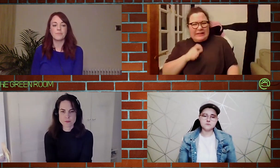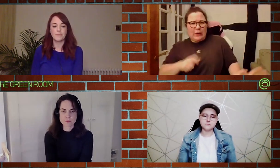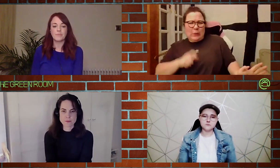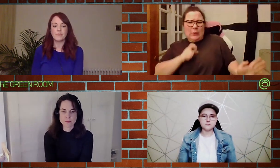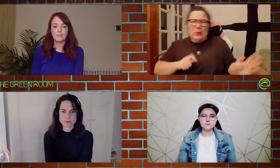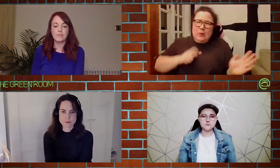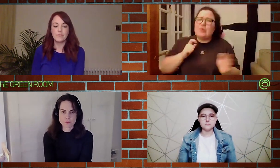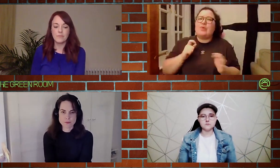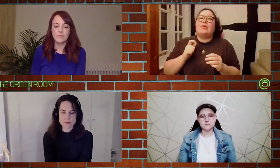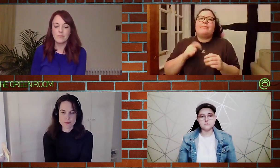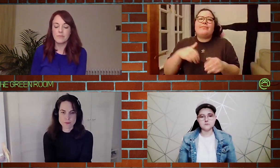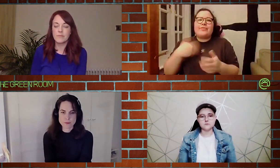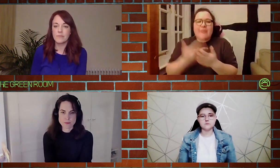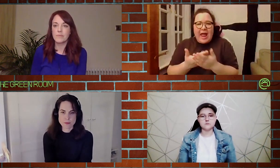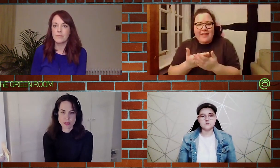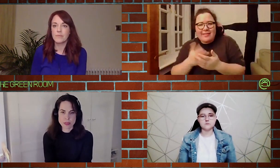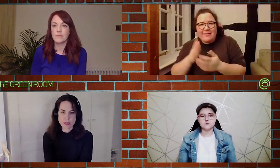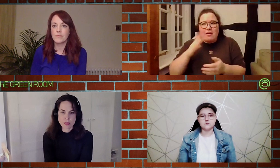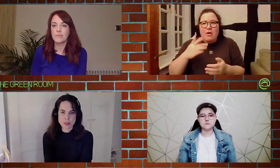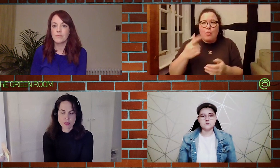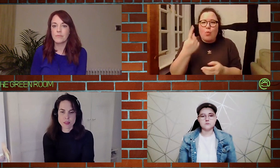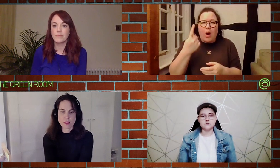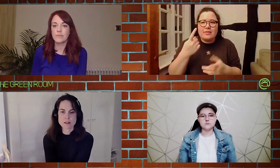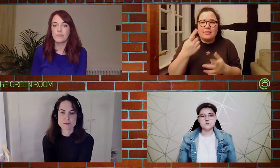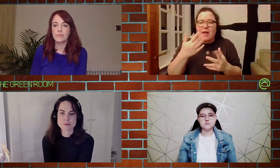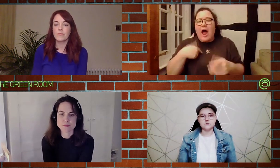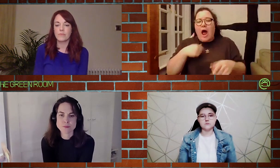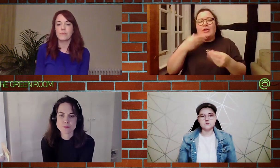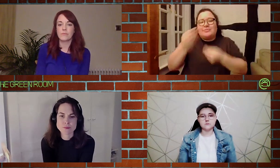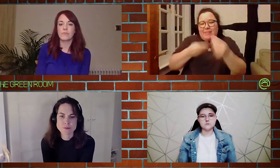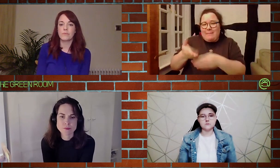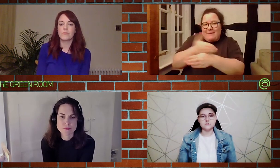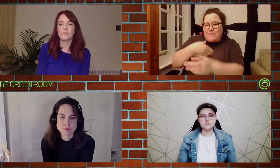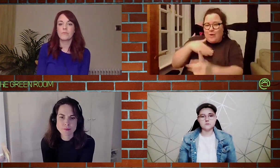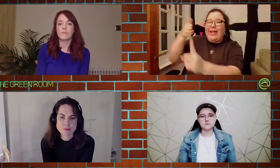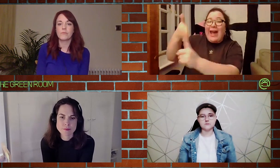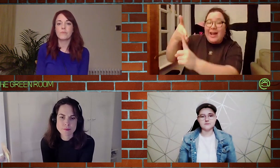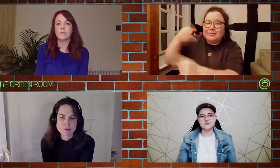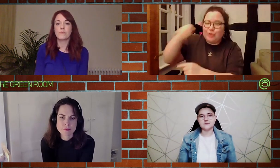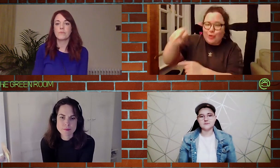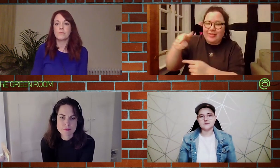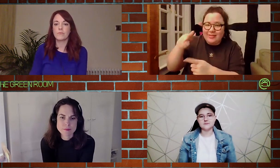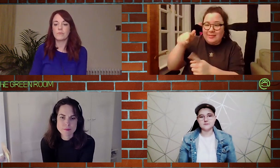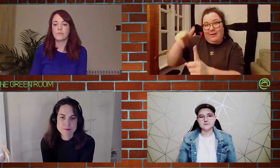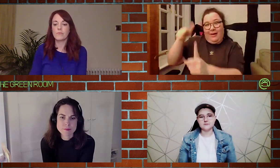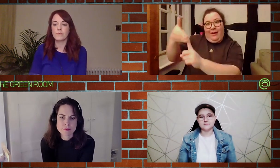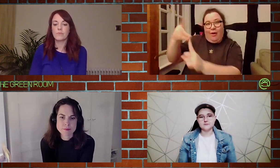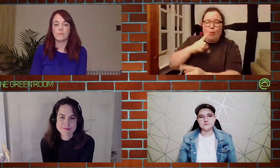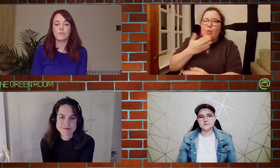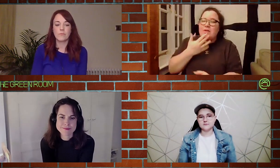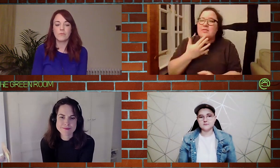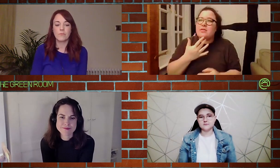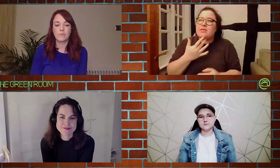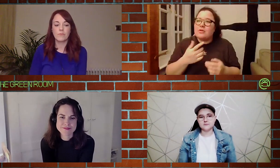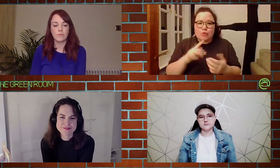The confidence wasn't there. I was quite insecure about my abilities. So I'll give you a little bit of background before I get to